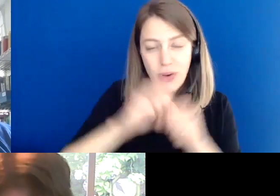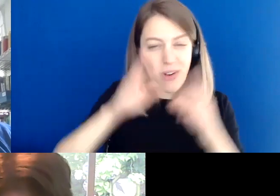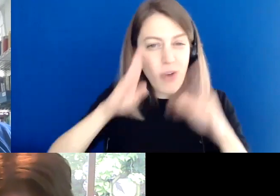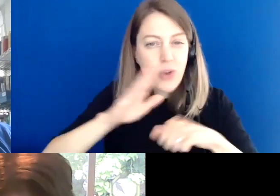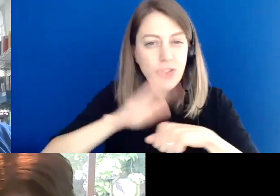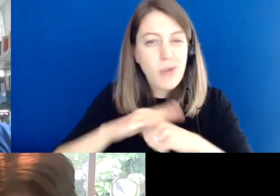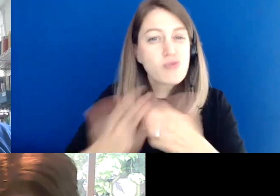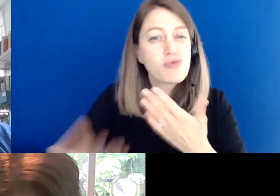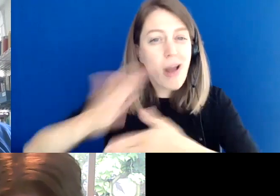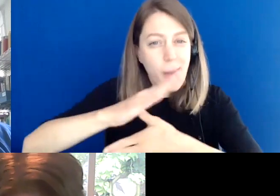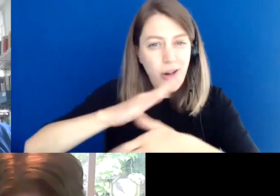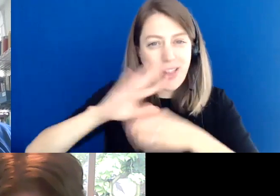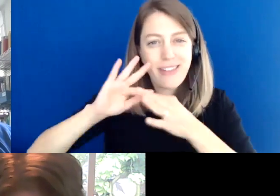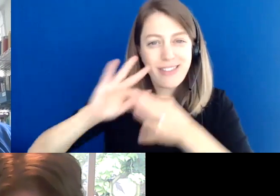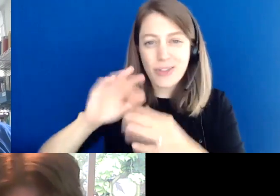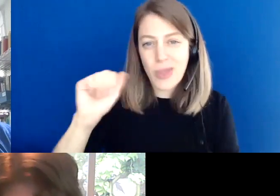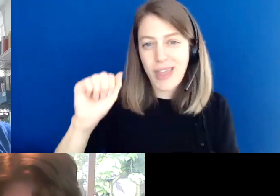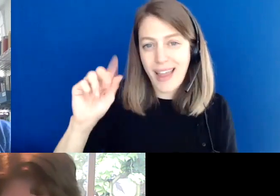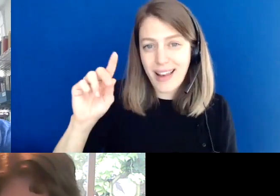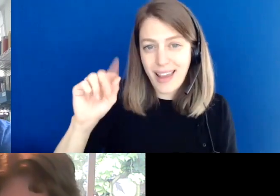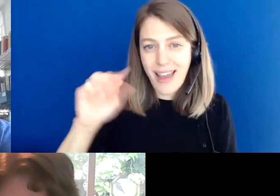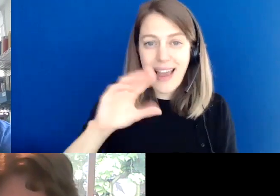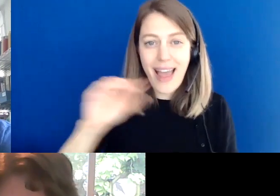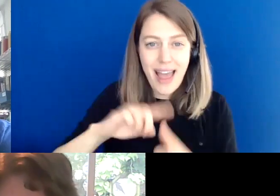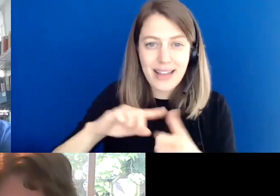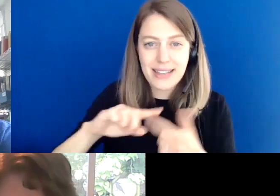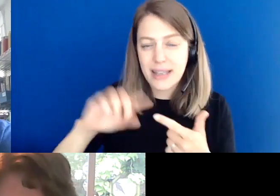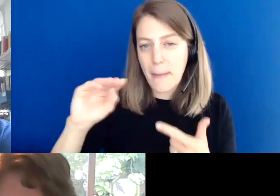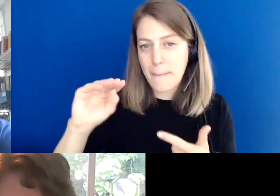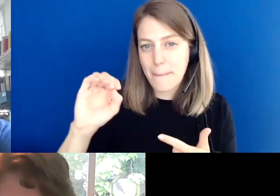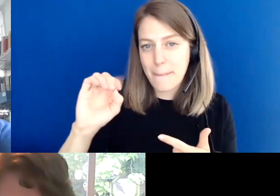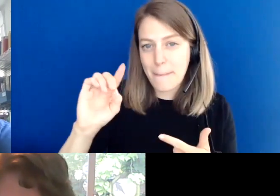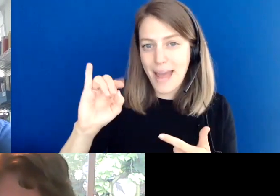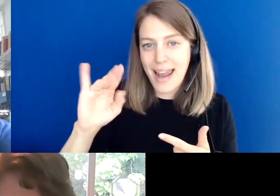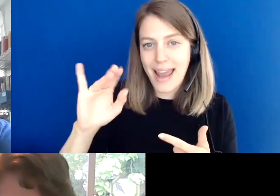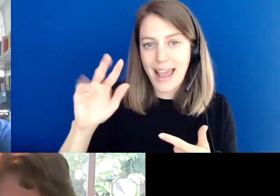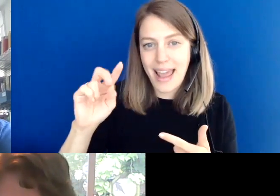Disabilities Act and the Medicaid rights of adults and children with disabilities.